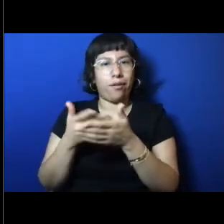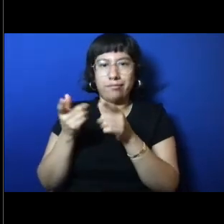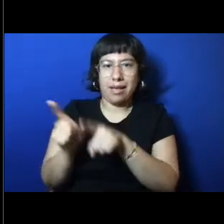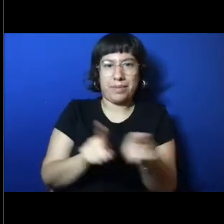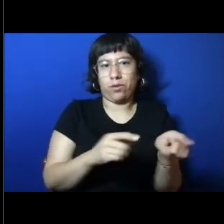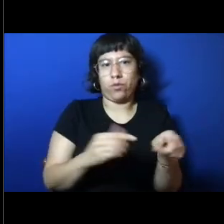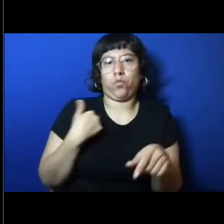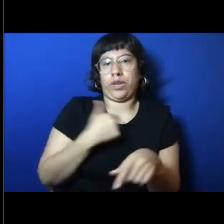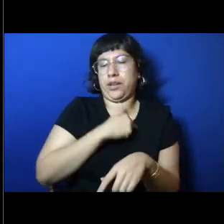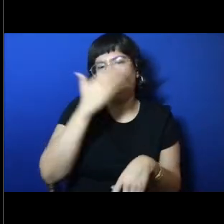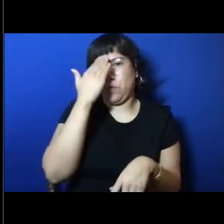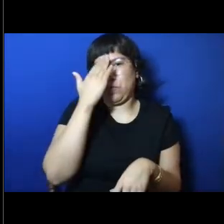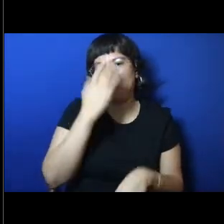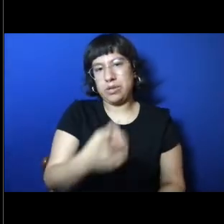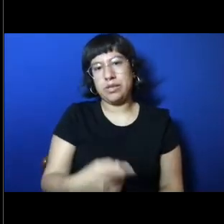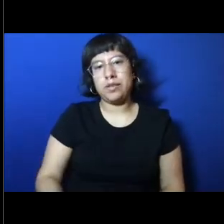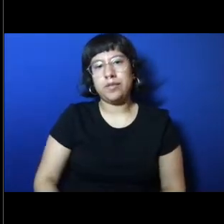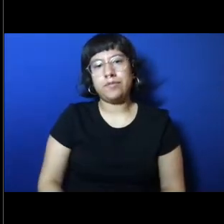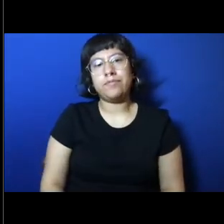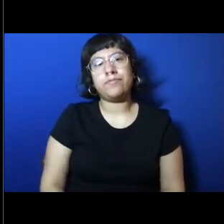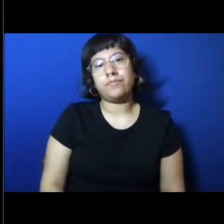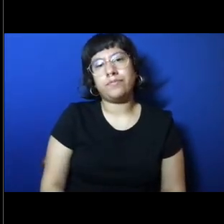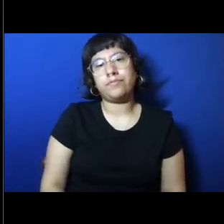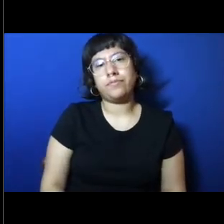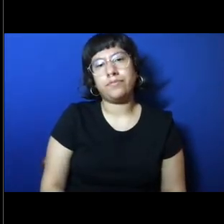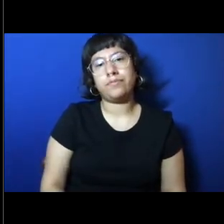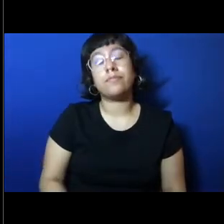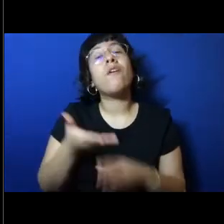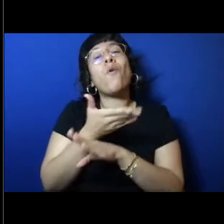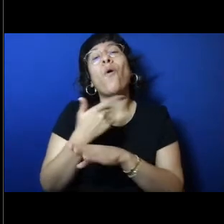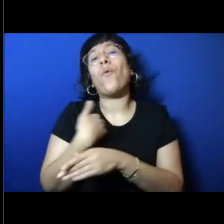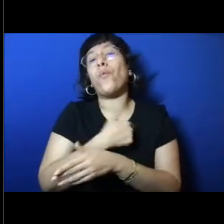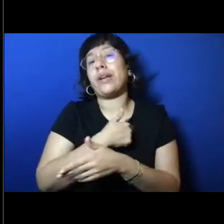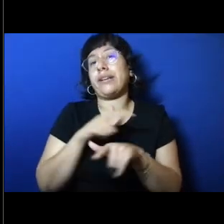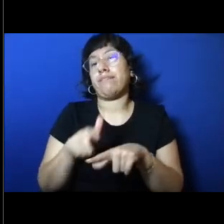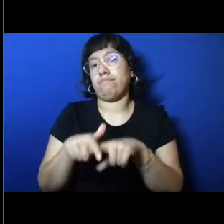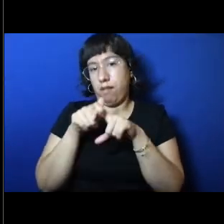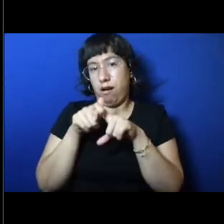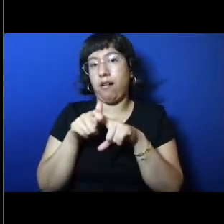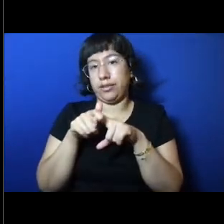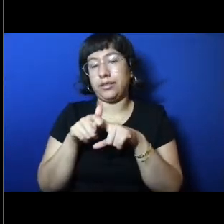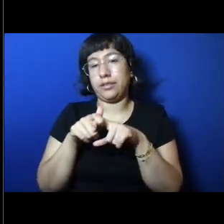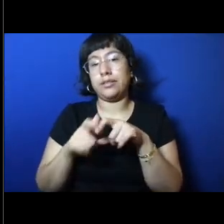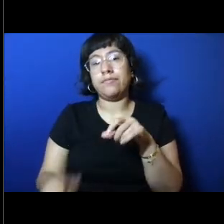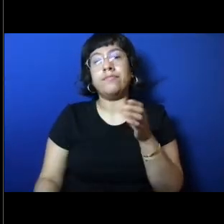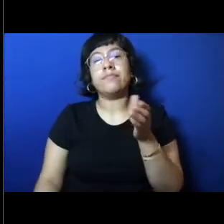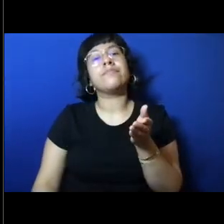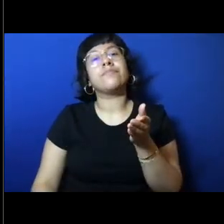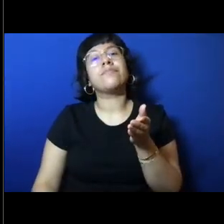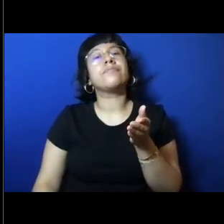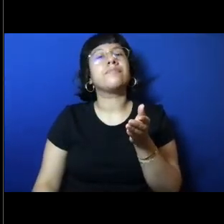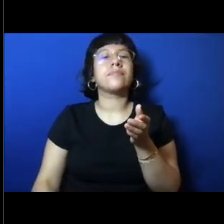And finally, I did want to say in this before we take a pause for some questions. Is we work, with a lot of international partners